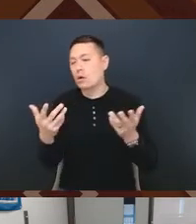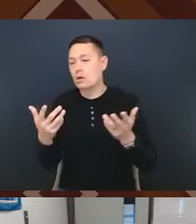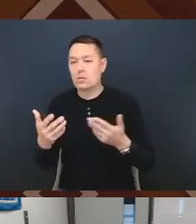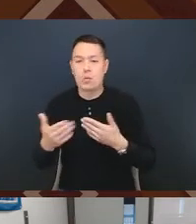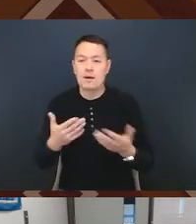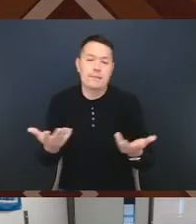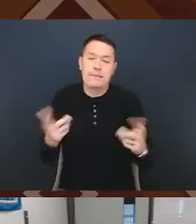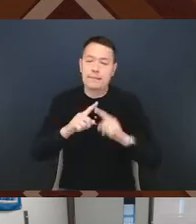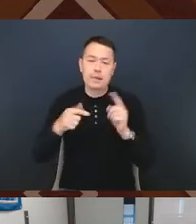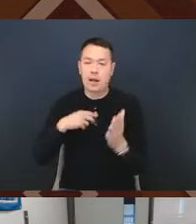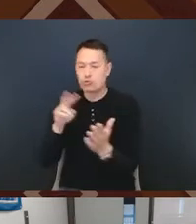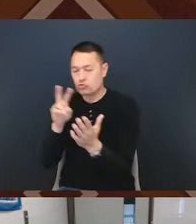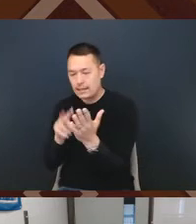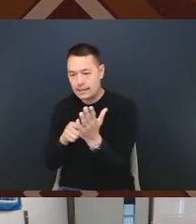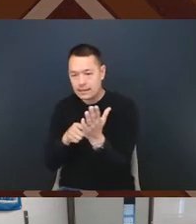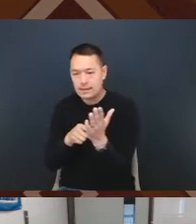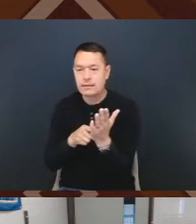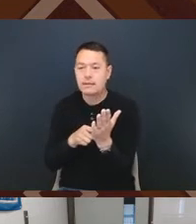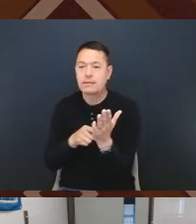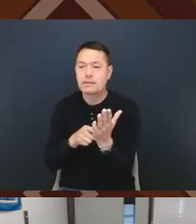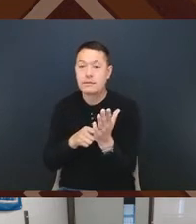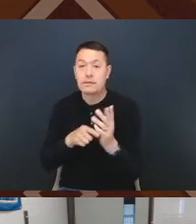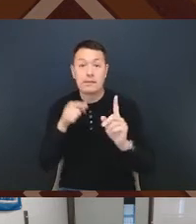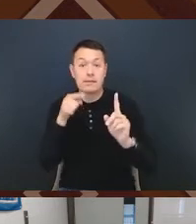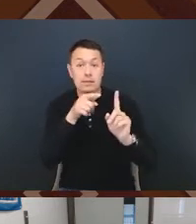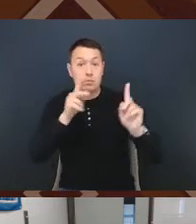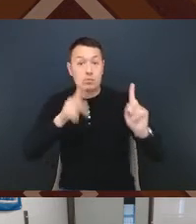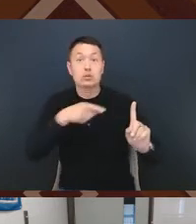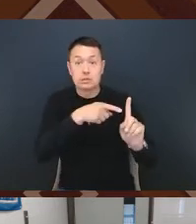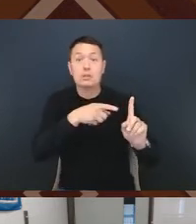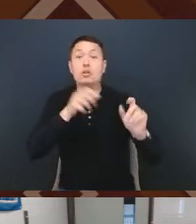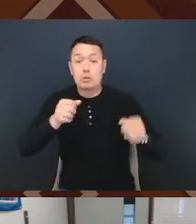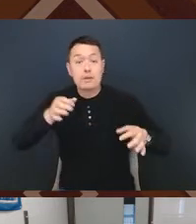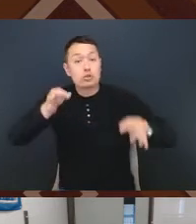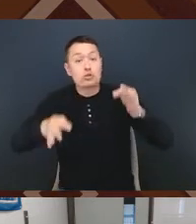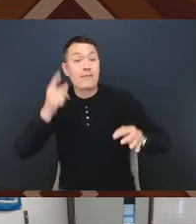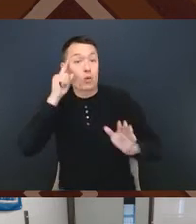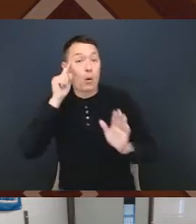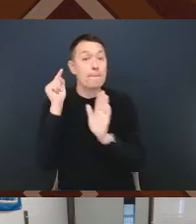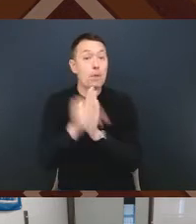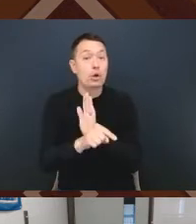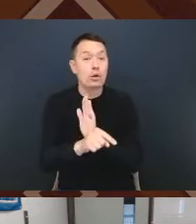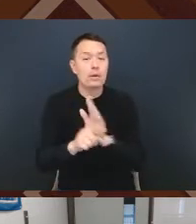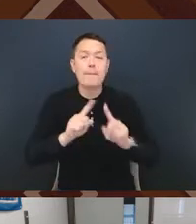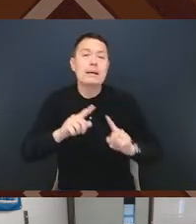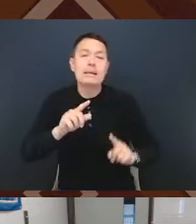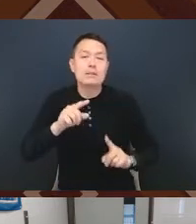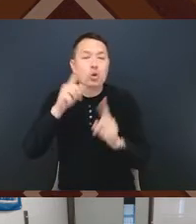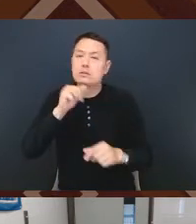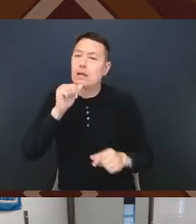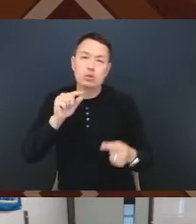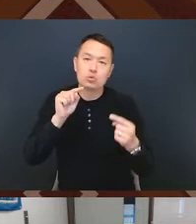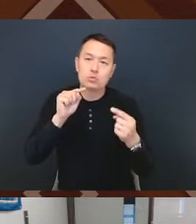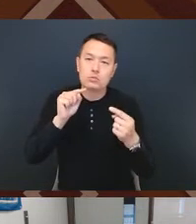that the person could be tried for murder even though the intent was not to kill so in that case,